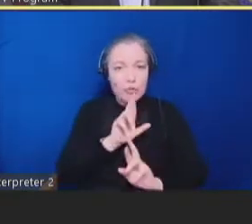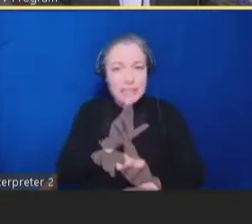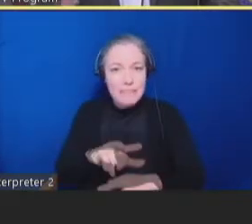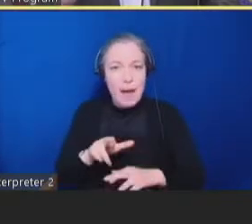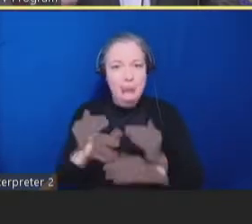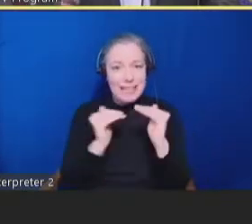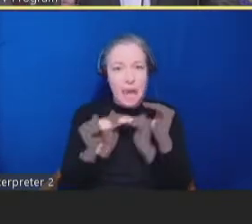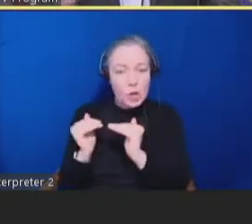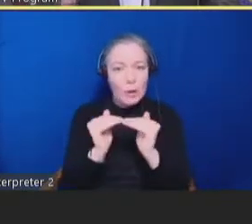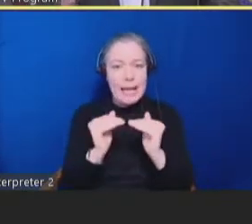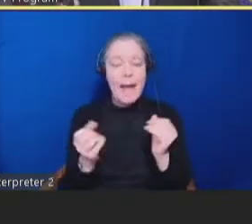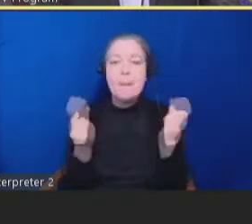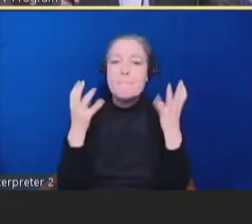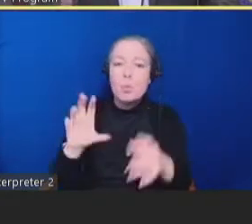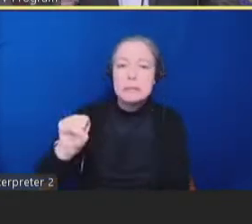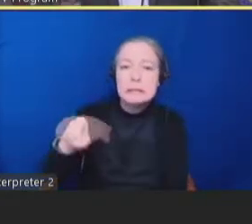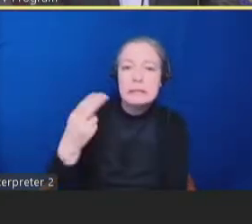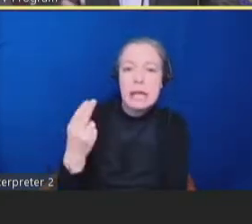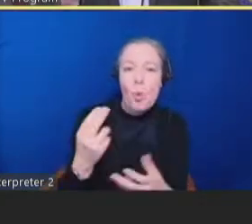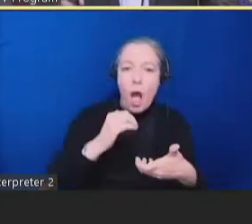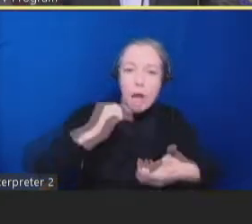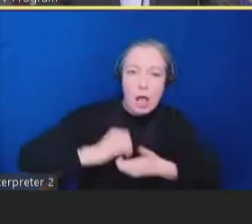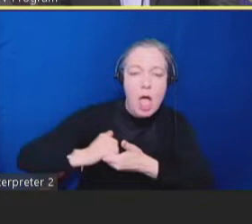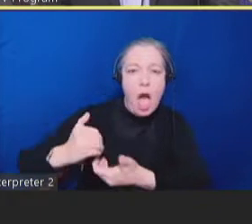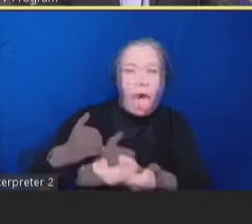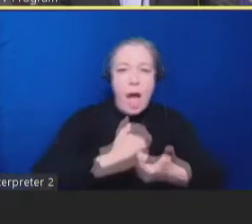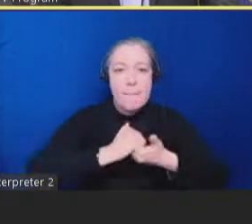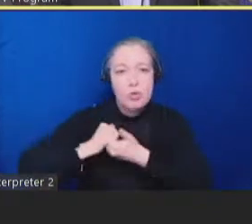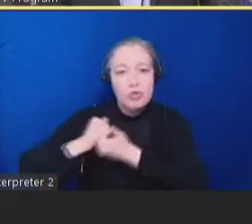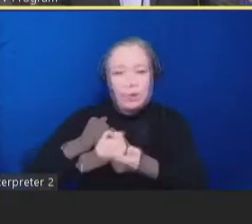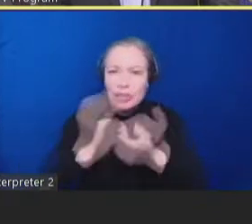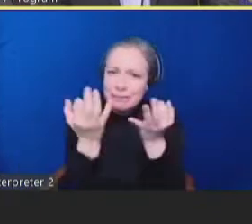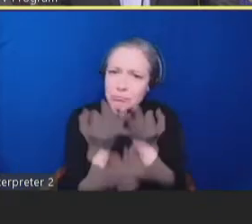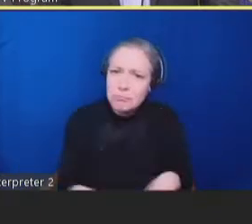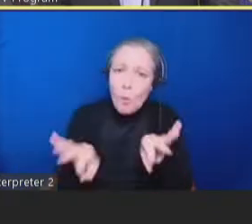is particularly important at the local community level, because that is where